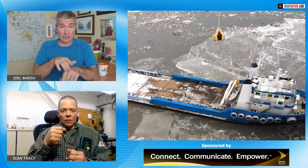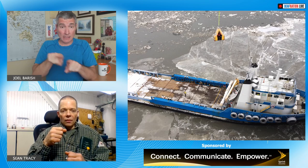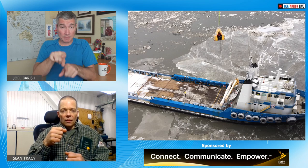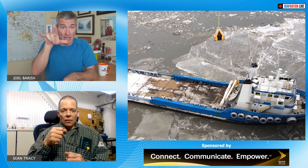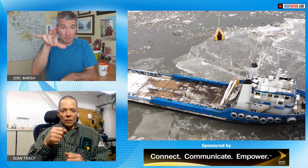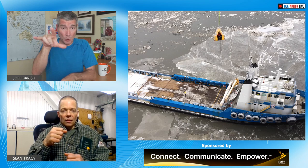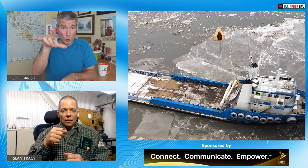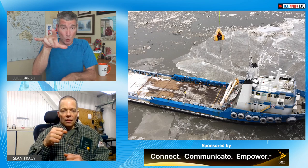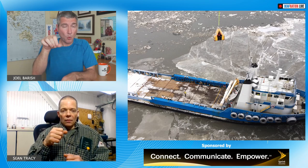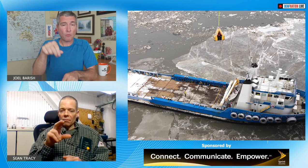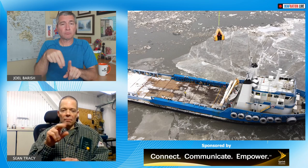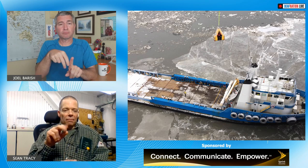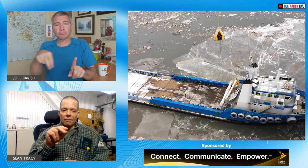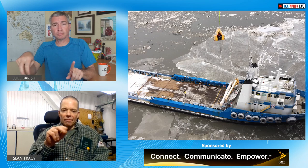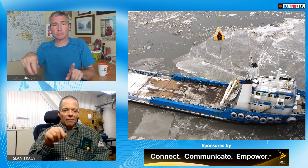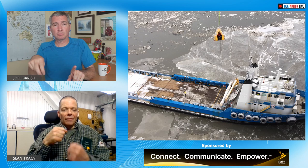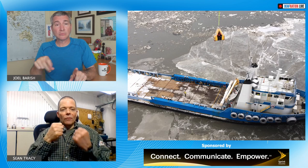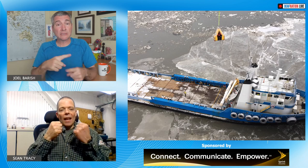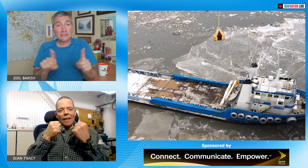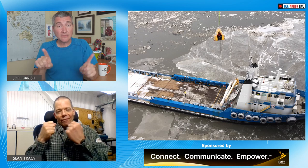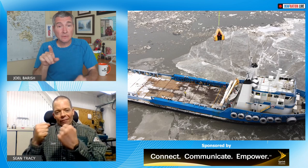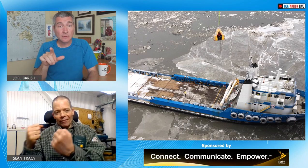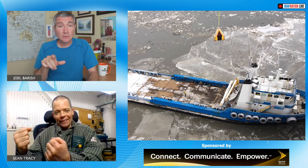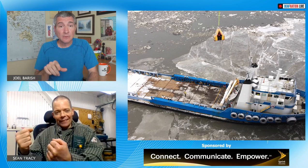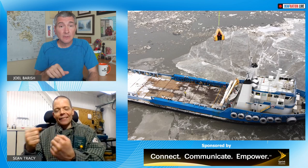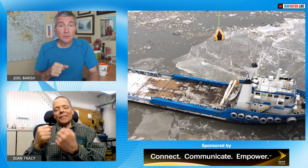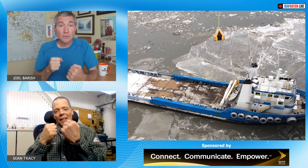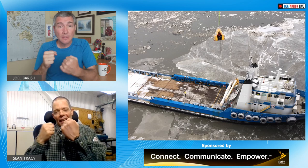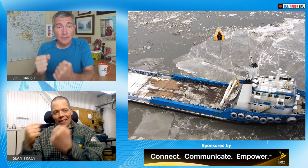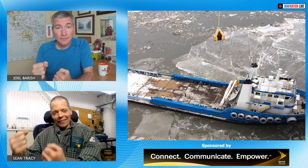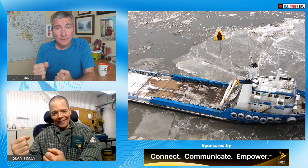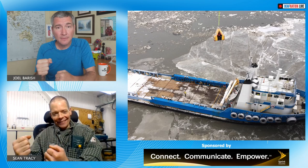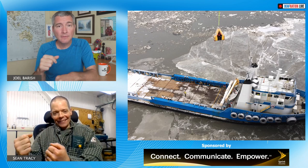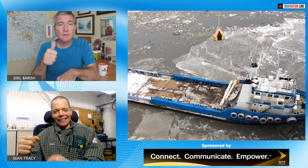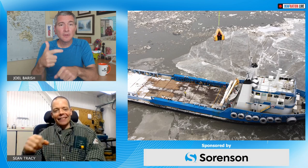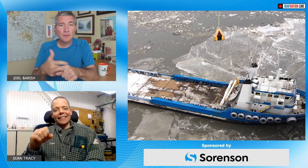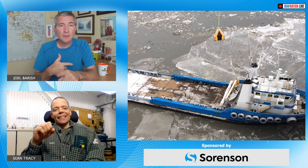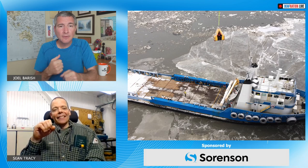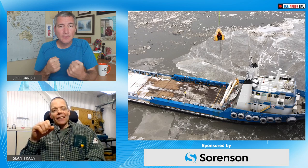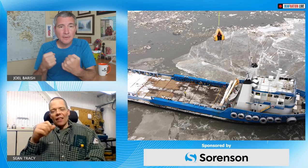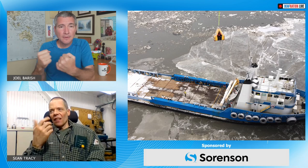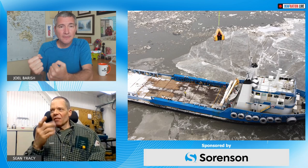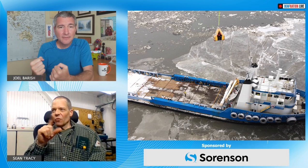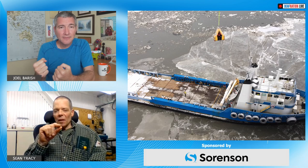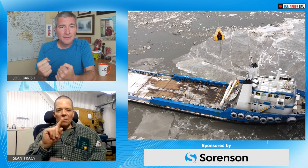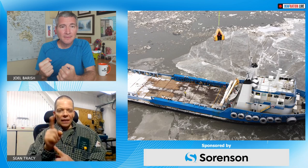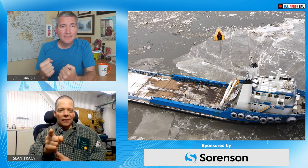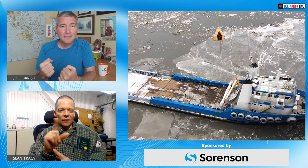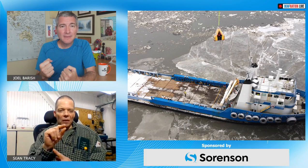that you fly out of? No, I have to drive to the airport. How long is that drive? About 20 minutes.